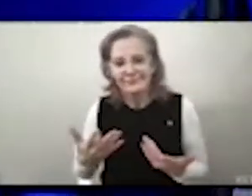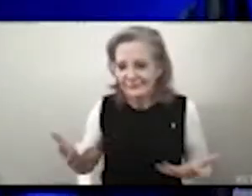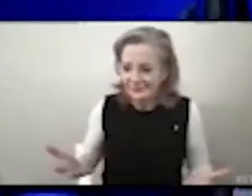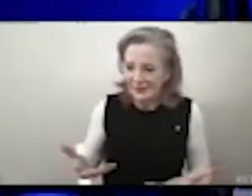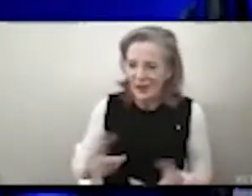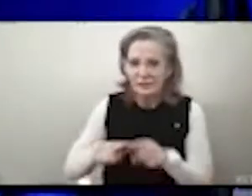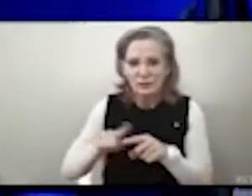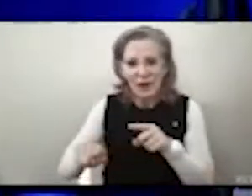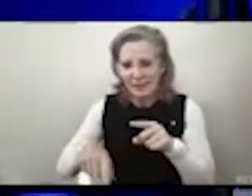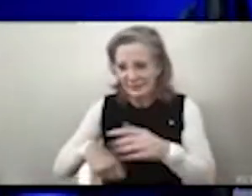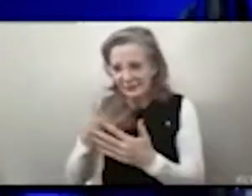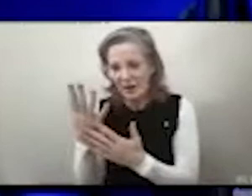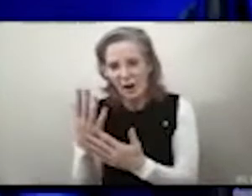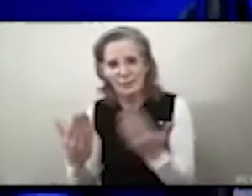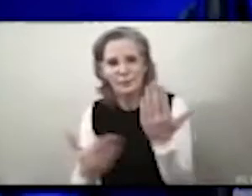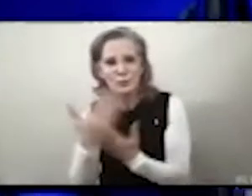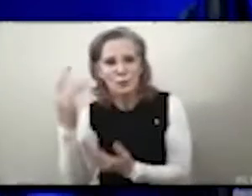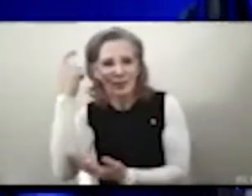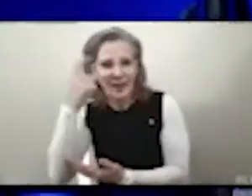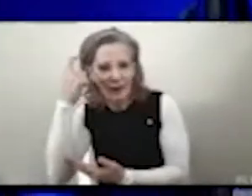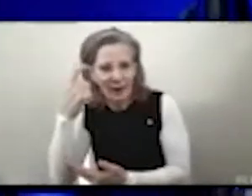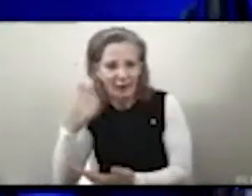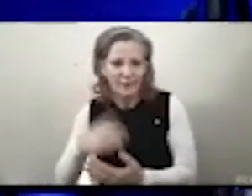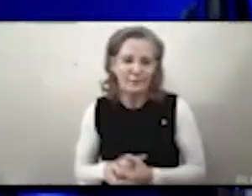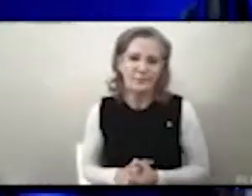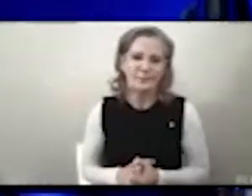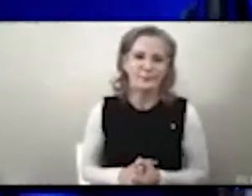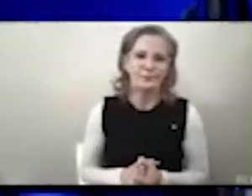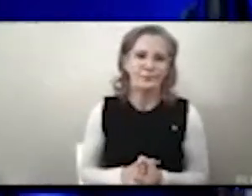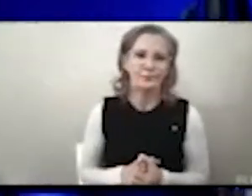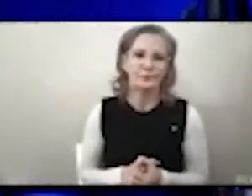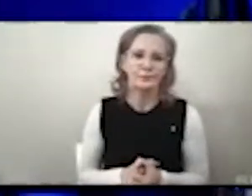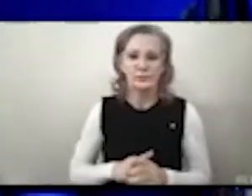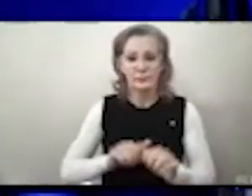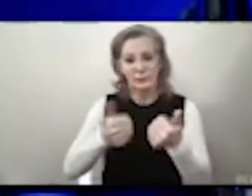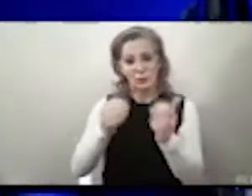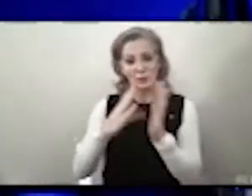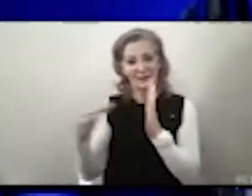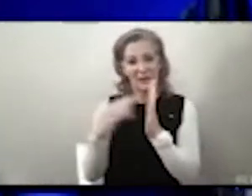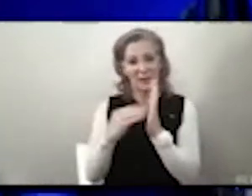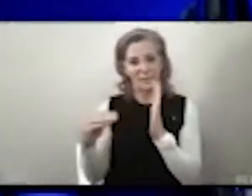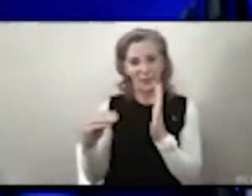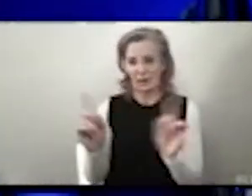Again, we see good examples of this such as the social security experience panels, which are feeding into the